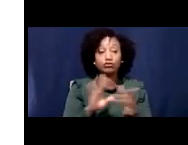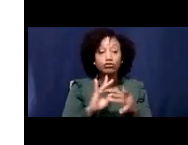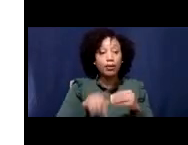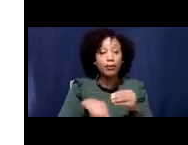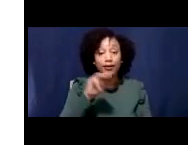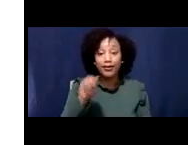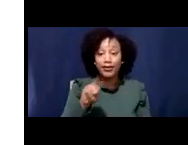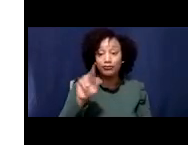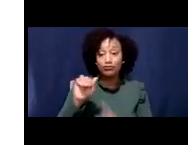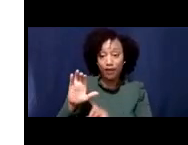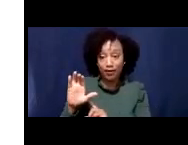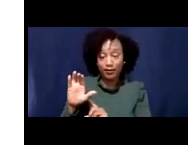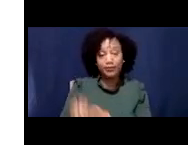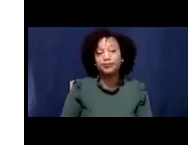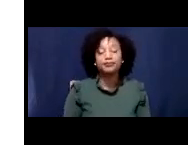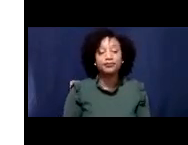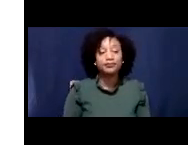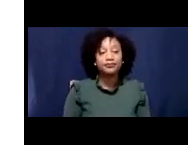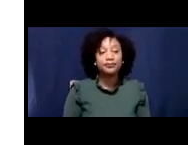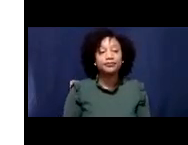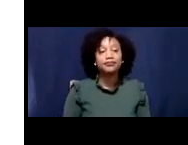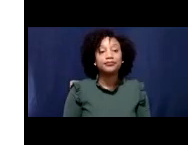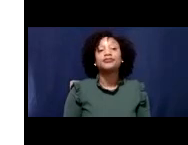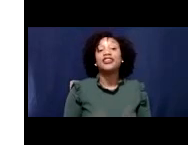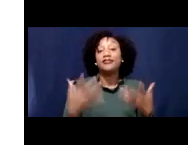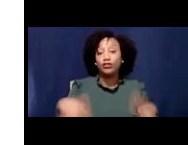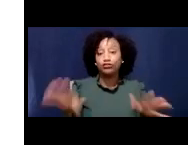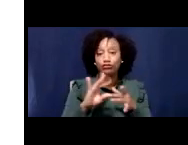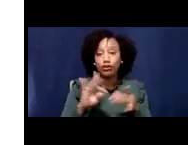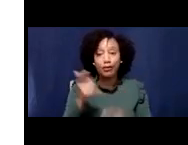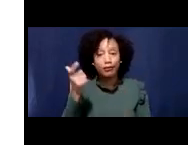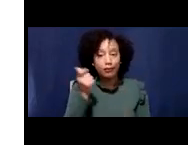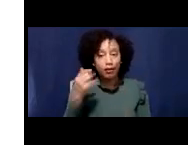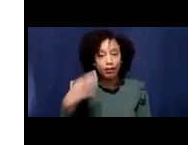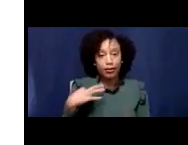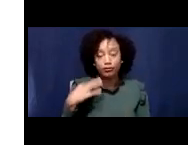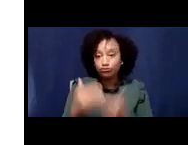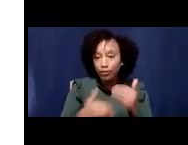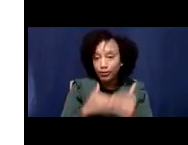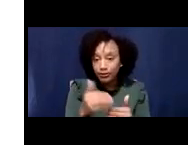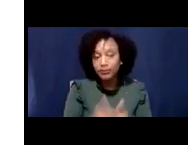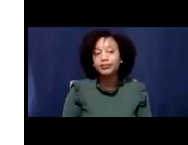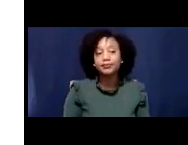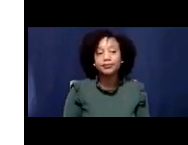and then we will move on to the MRAC grant application process. I will present an overview